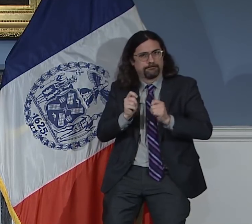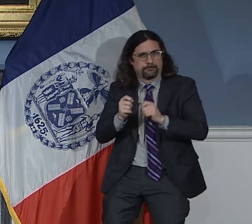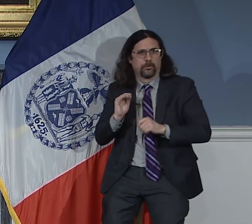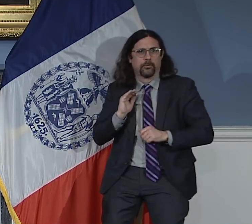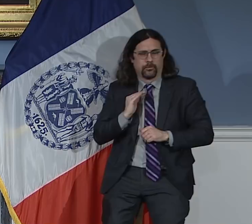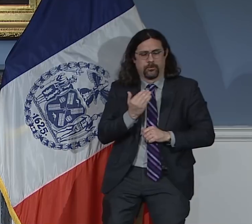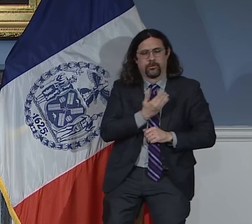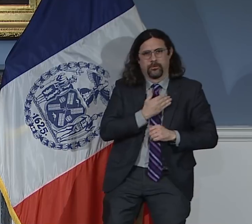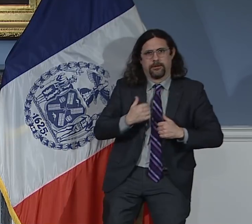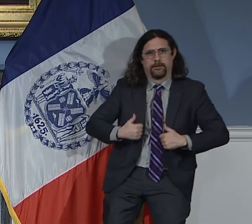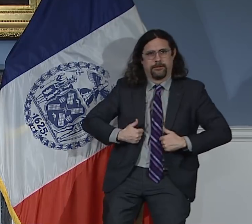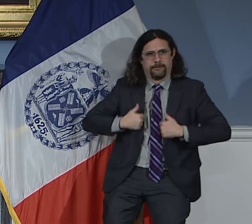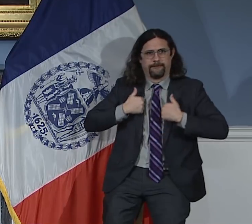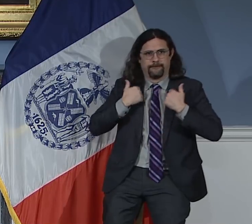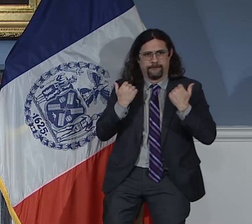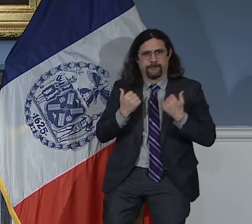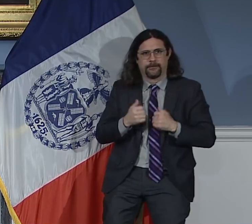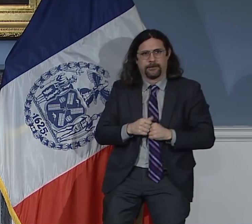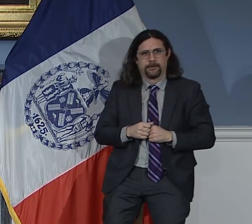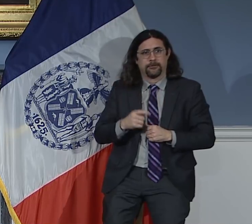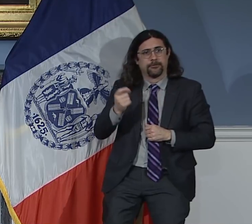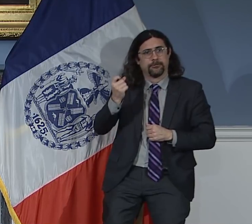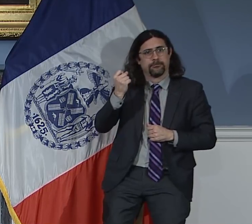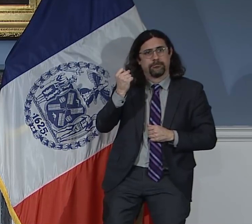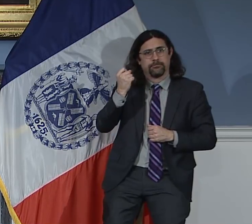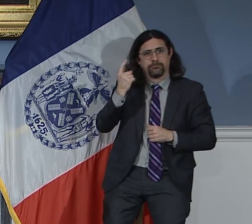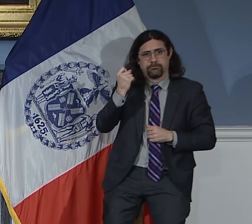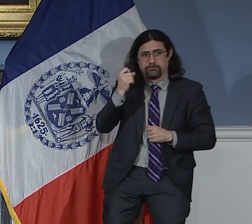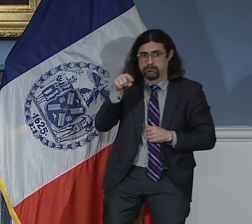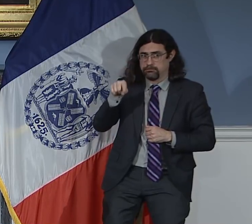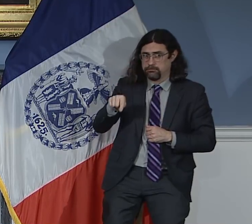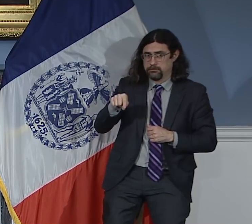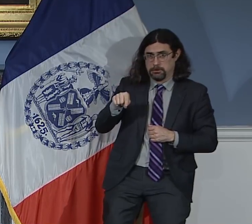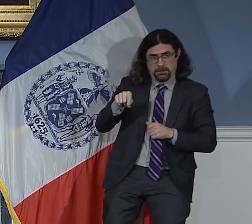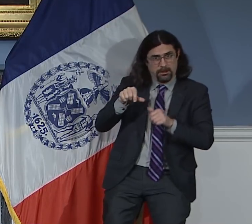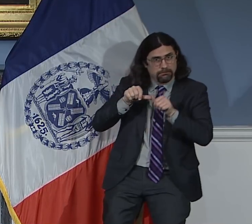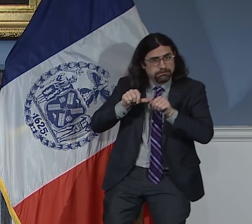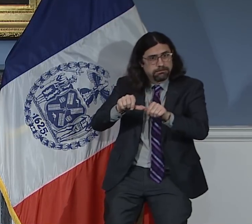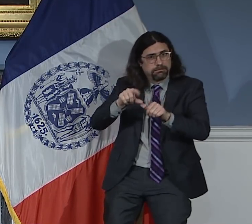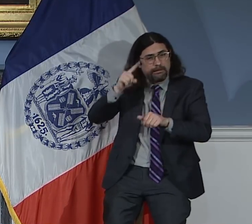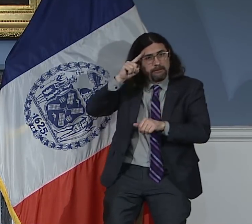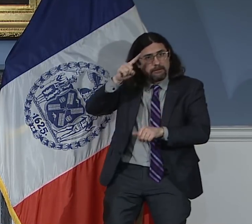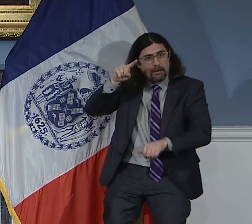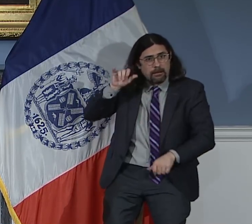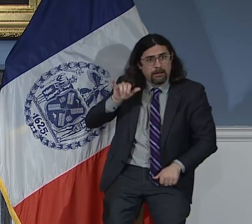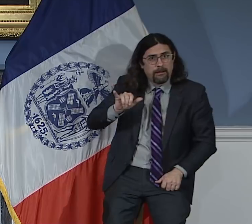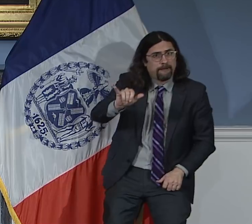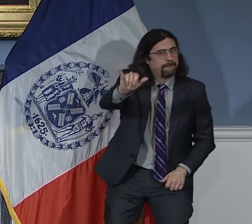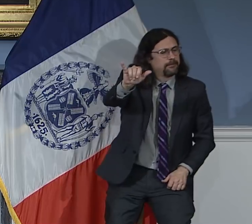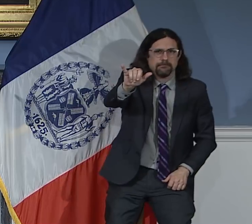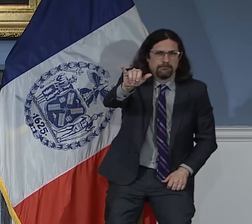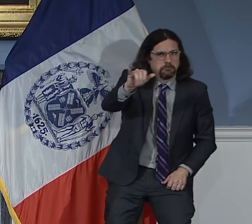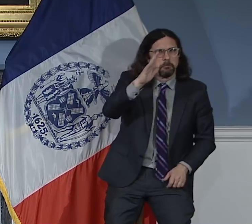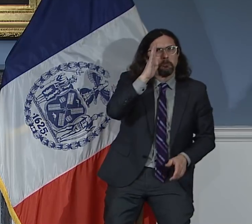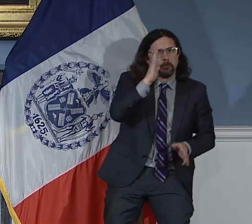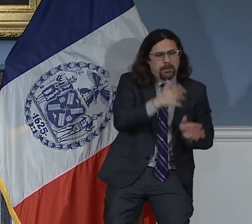I ALSO WANT TO EMPHAZSI TE,HIS IS A CRISIS THAT HASN A E NDPNOIT. AS I SAID, IT WILL PLAY OUT IN UNPREDICTABLE